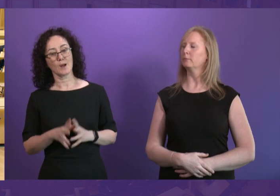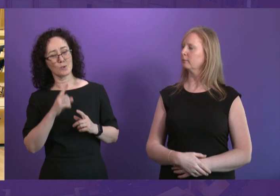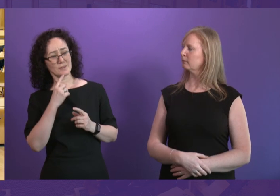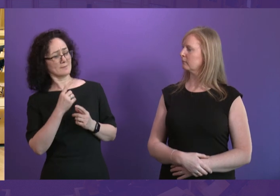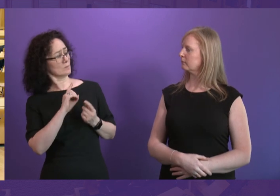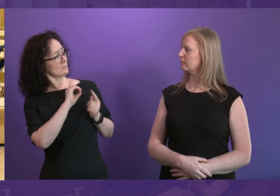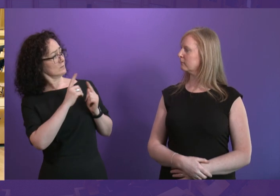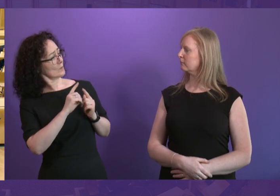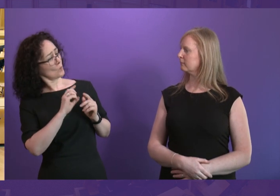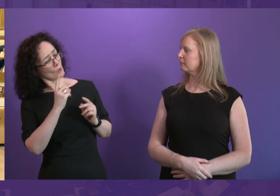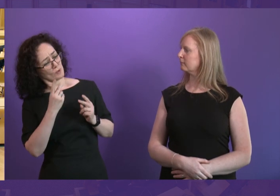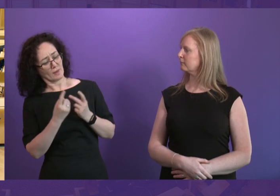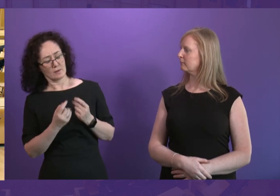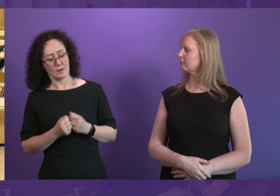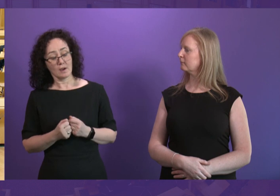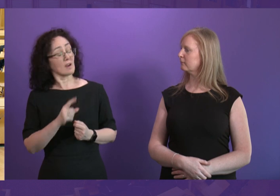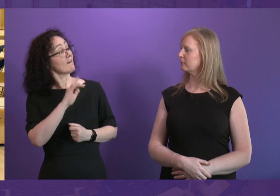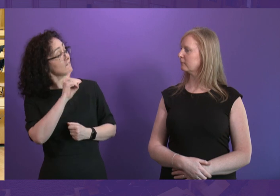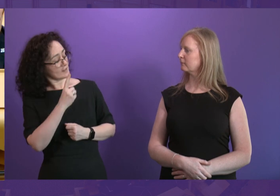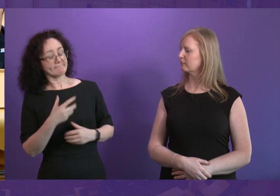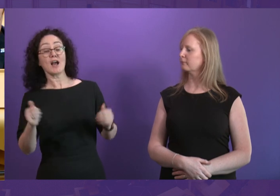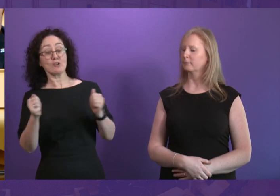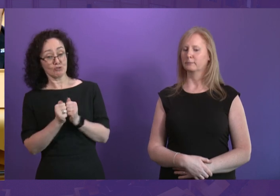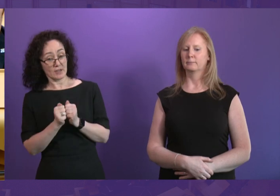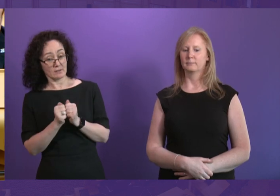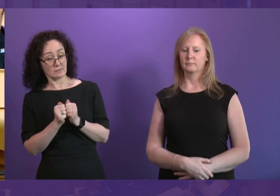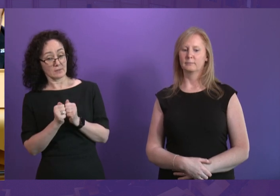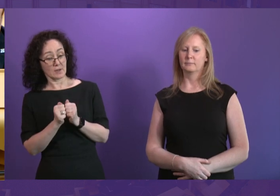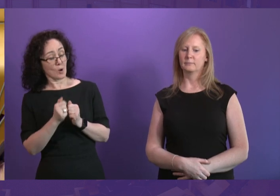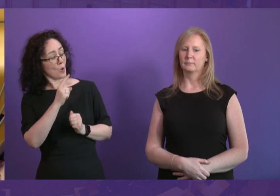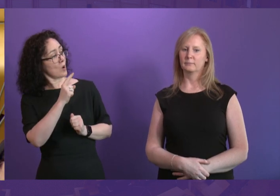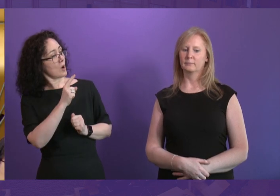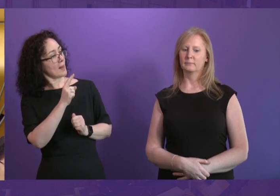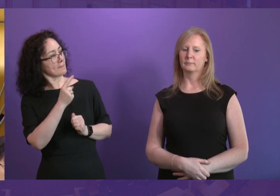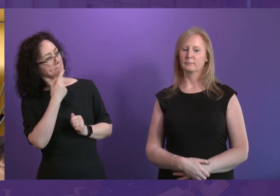to that. First, I absolutely agree with the sentiments behind Anas Sarwar’s question.